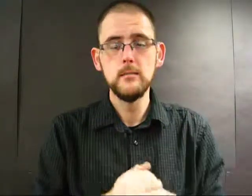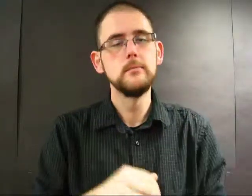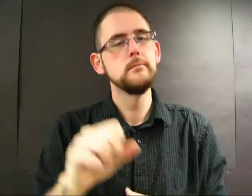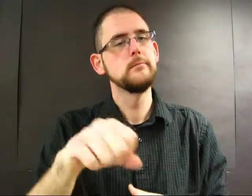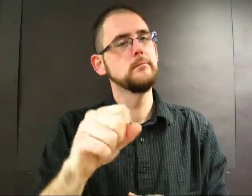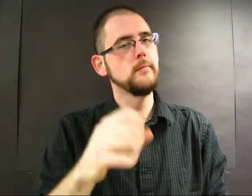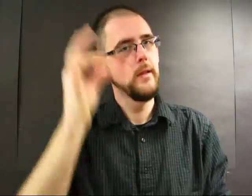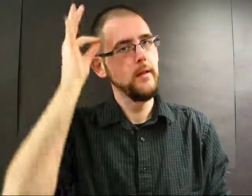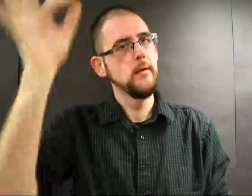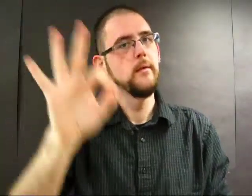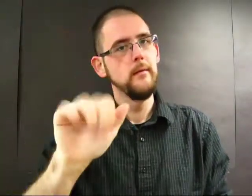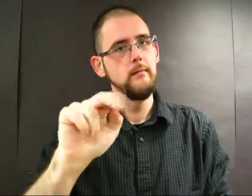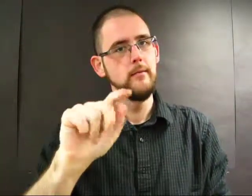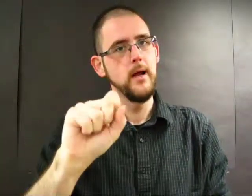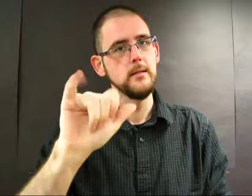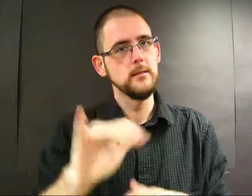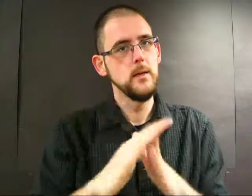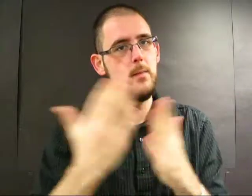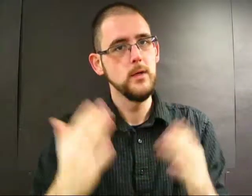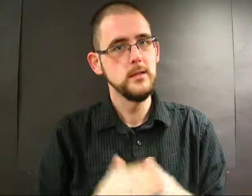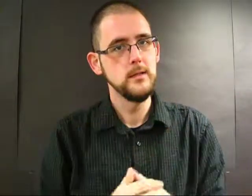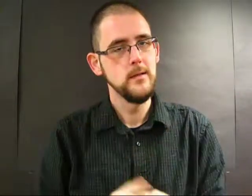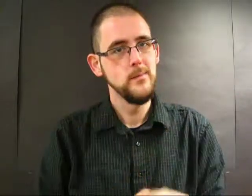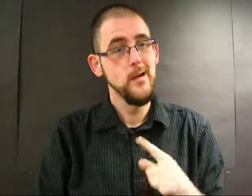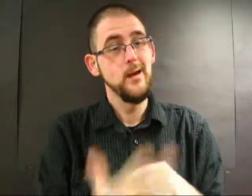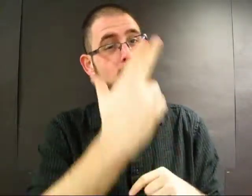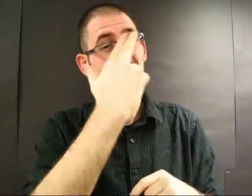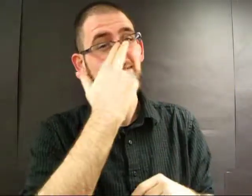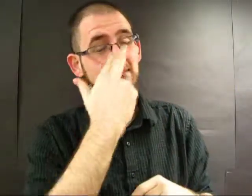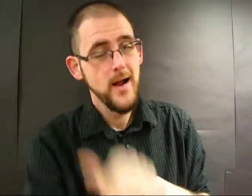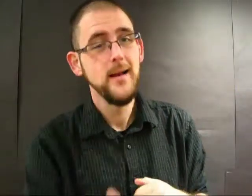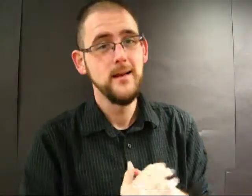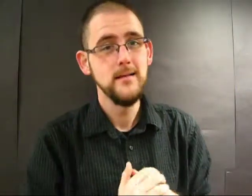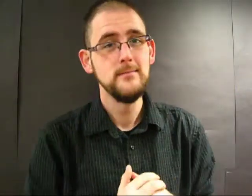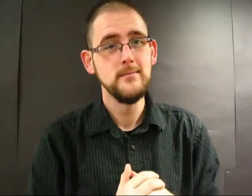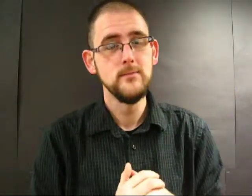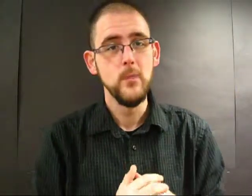Yes, it's a fantasy series, but it's also very funny.